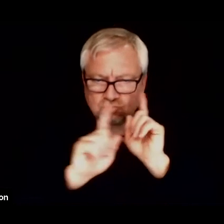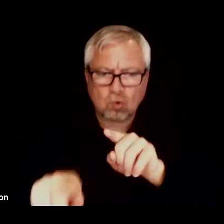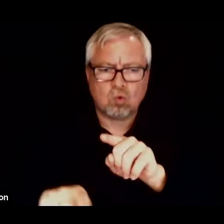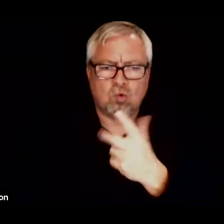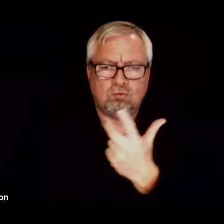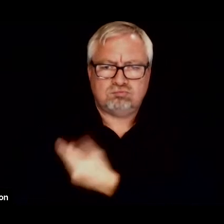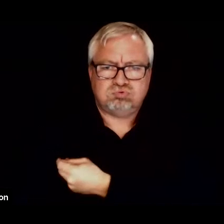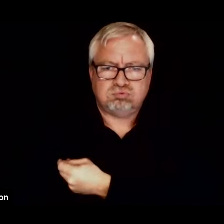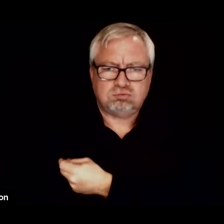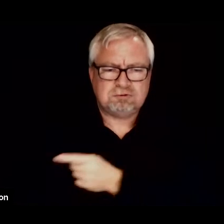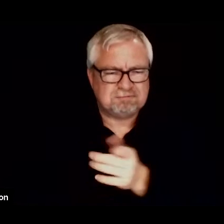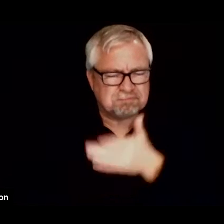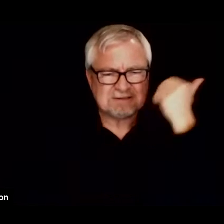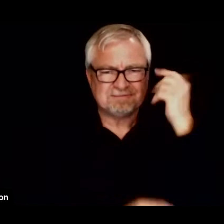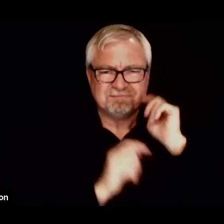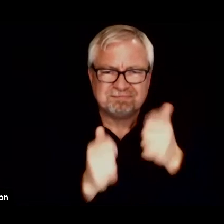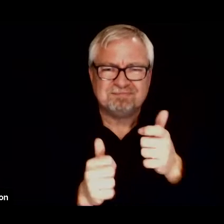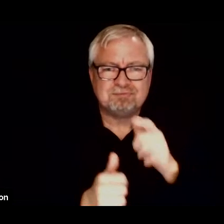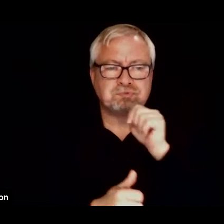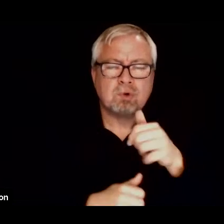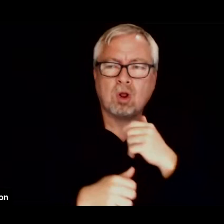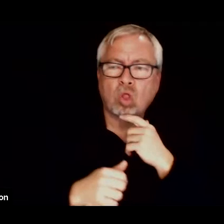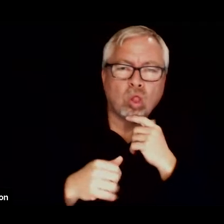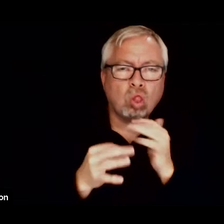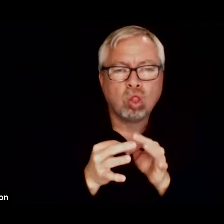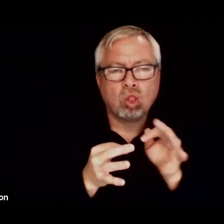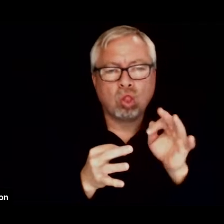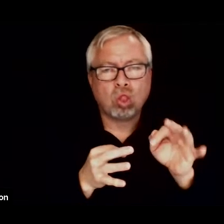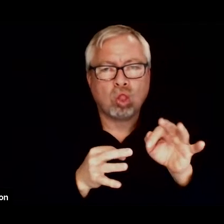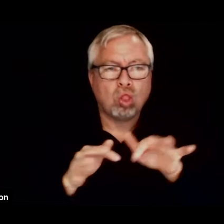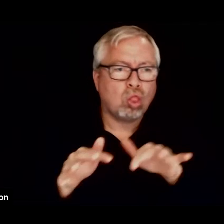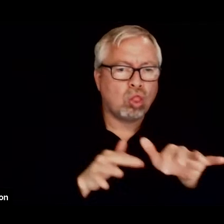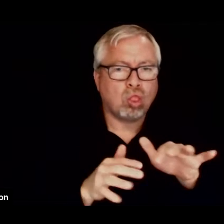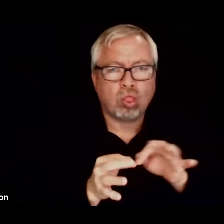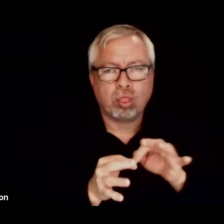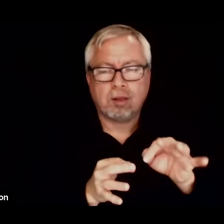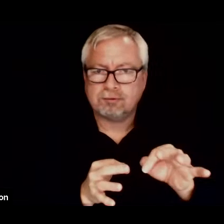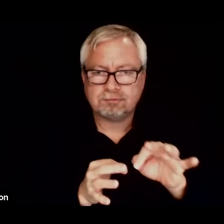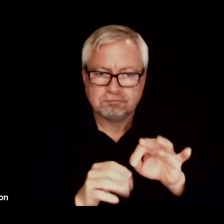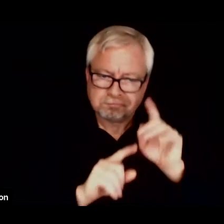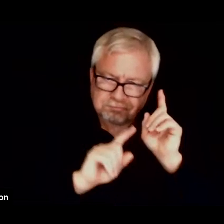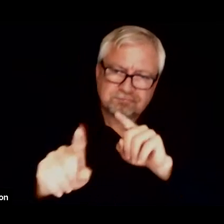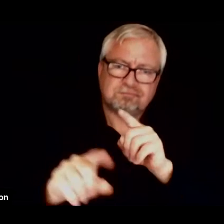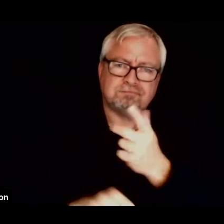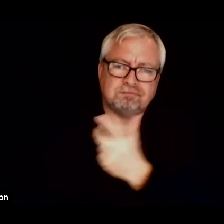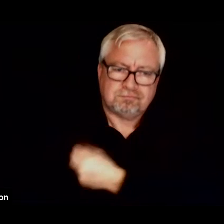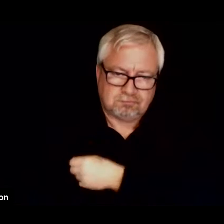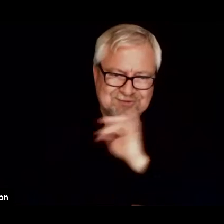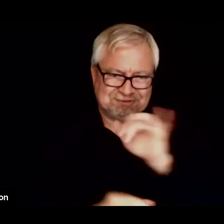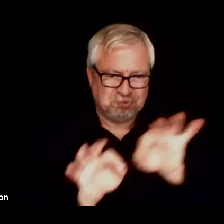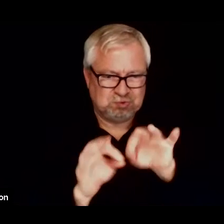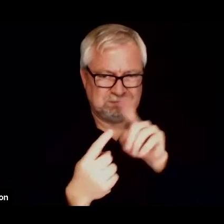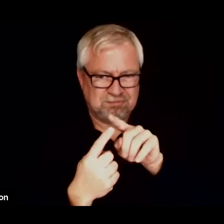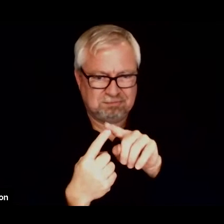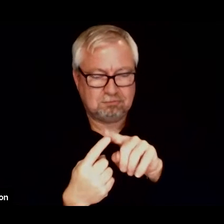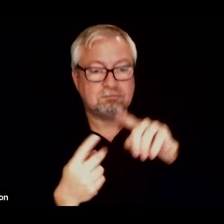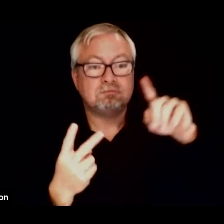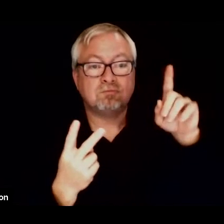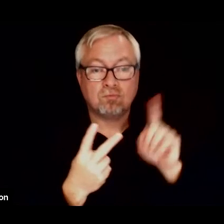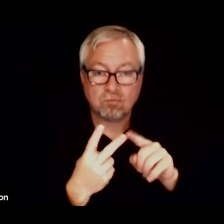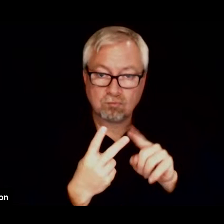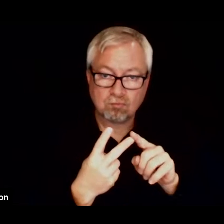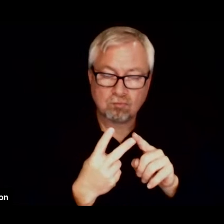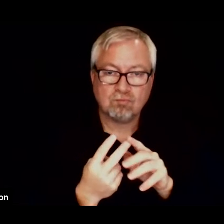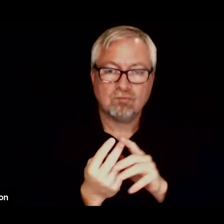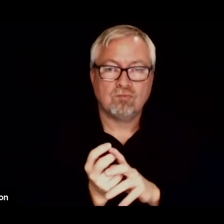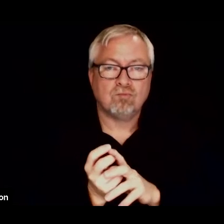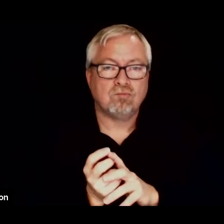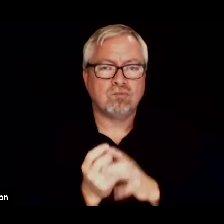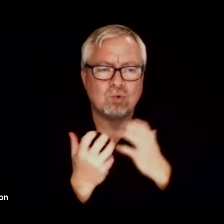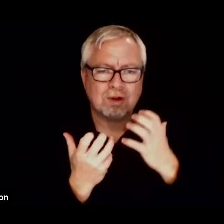get to those better days ahead and we want folks to know that the vaccine is safe